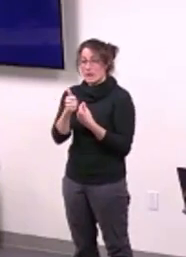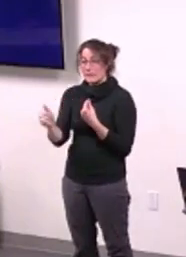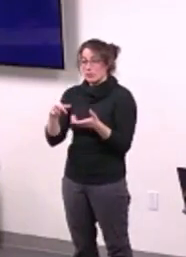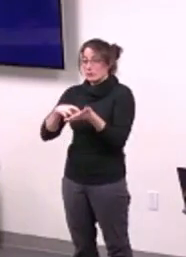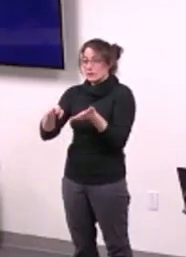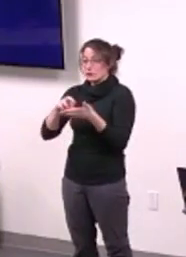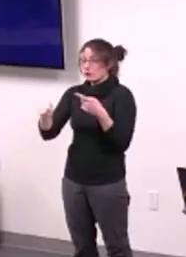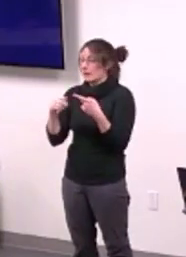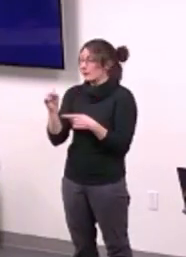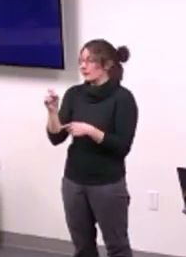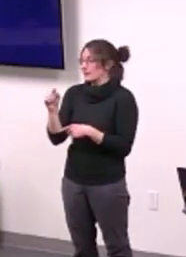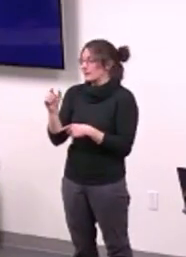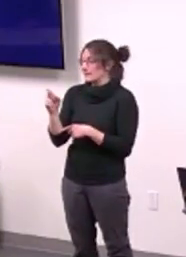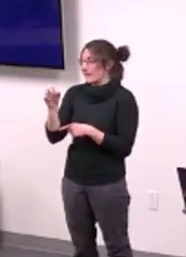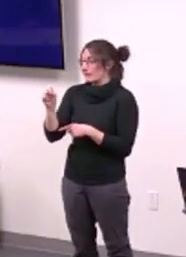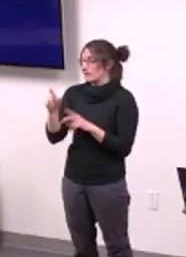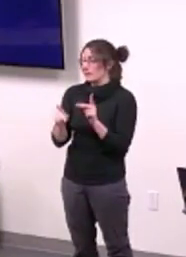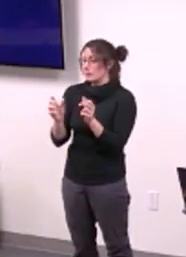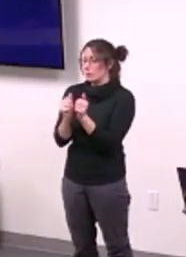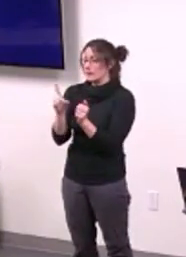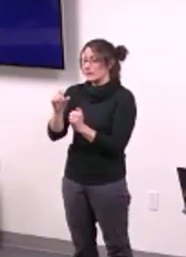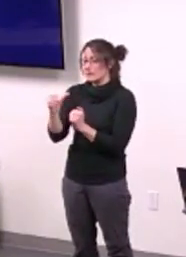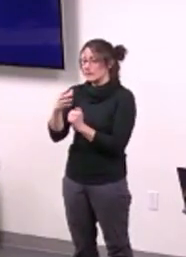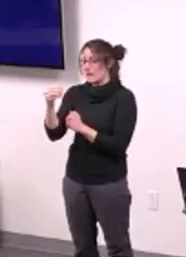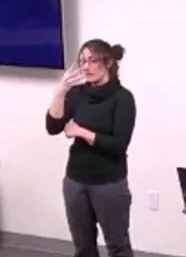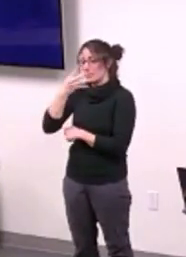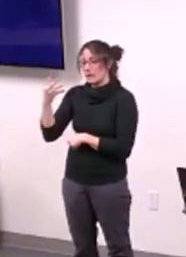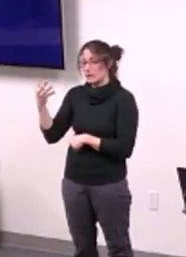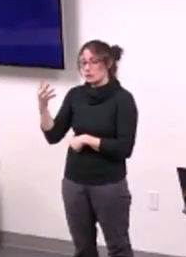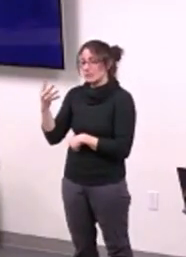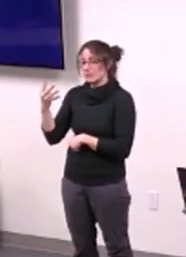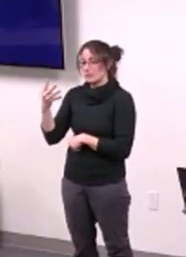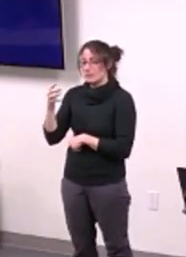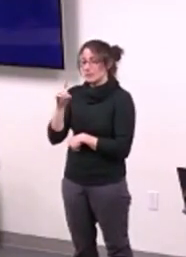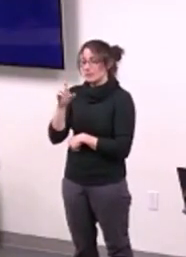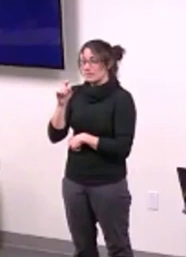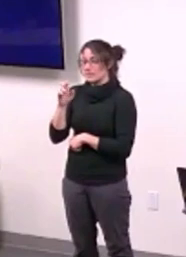with disability in immigration detention? And their living conditions there?